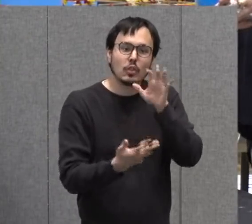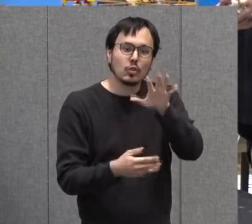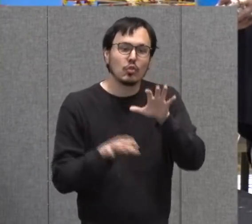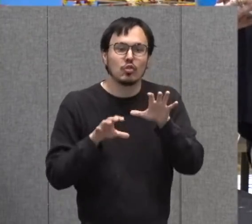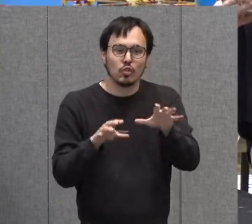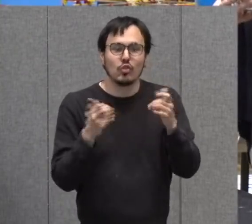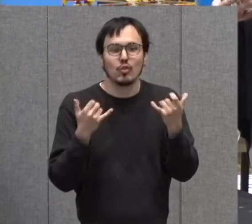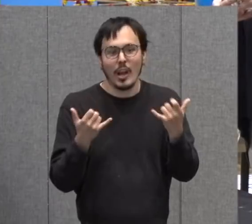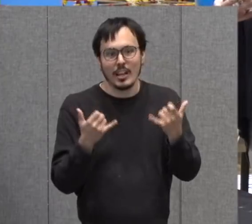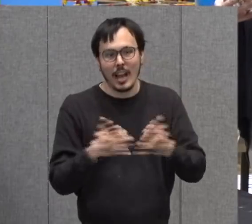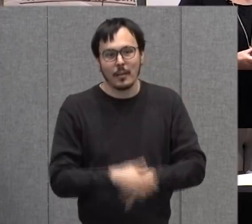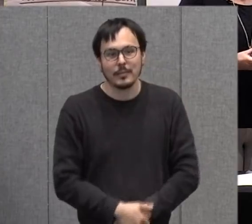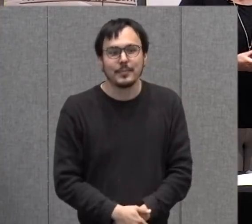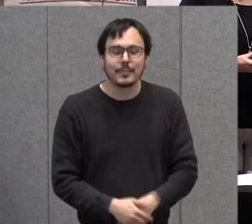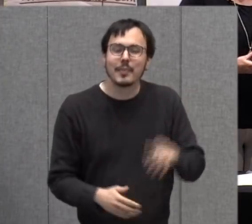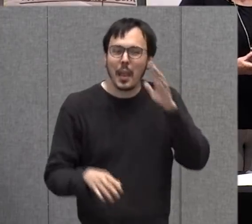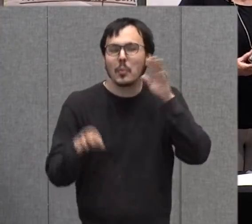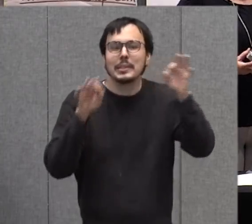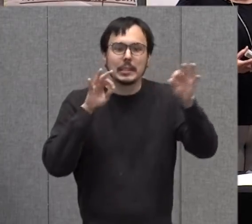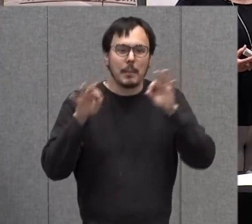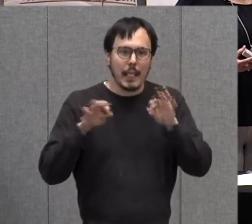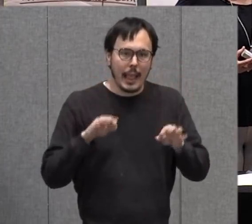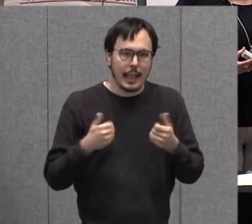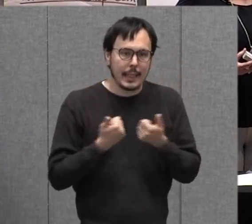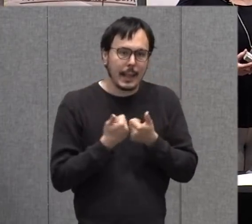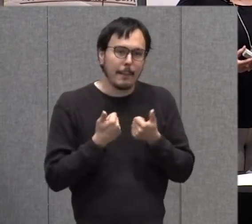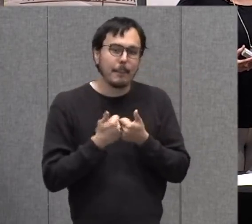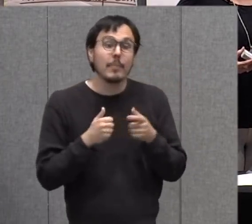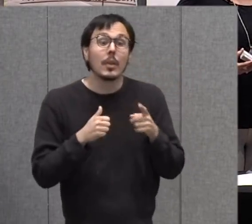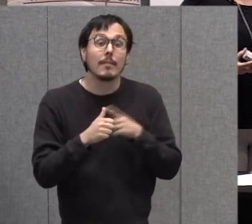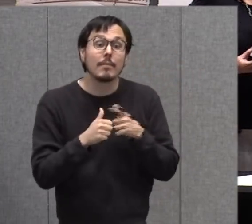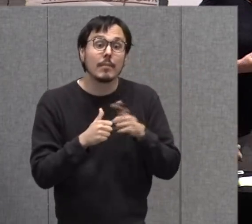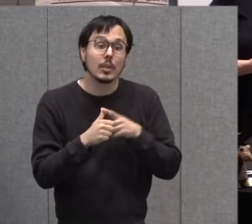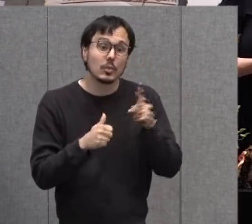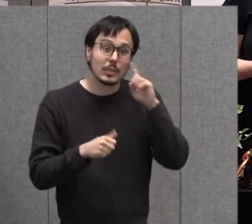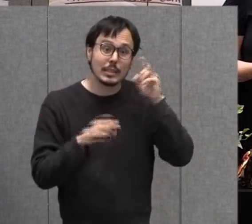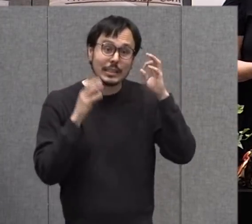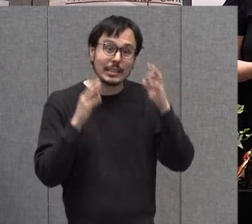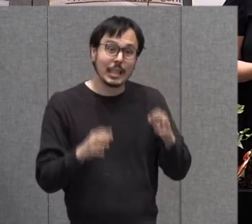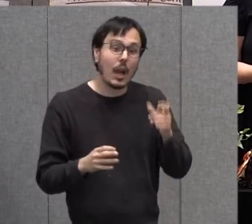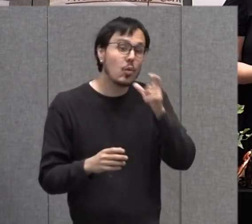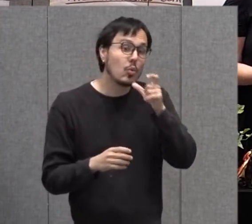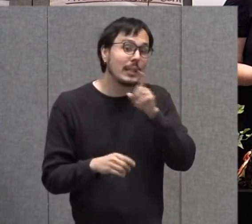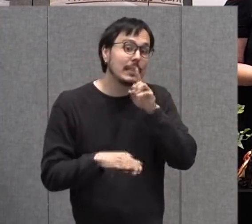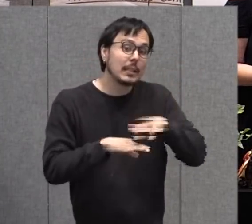All right, so let me kind of explain the game. So, the first thing we we need to decide who's more and who's less.